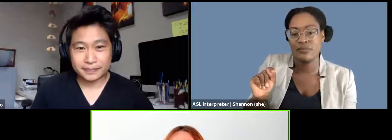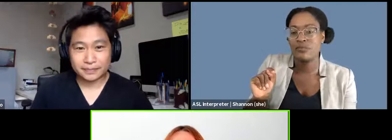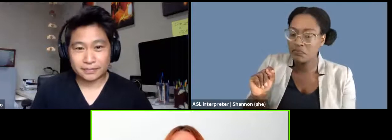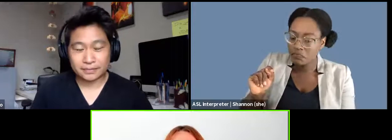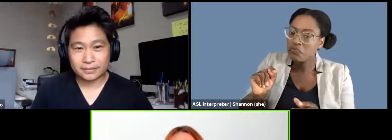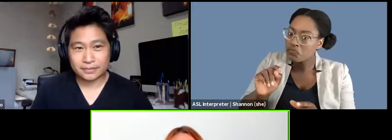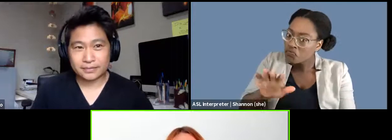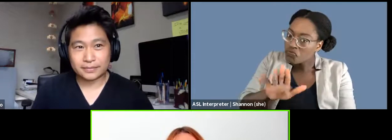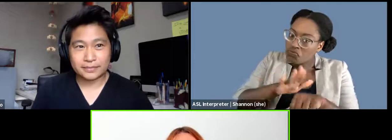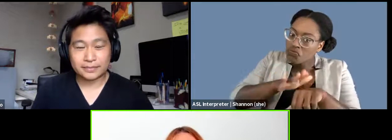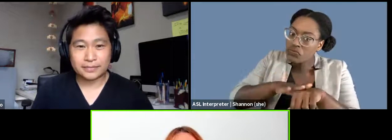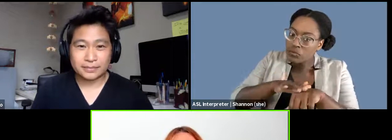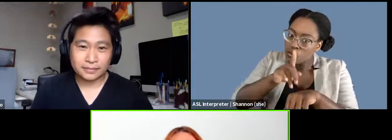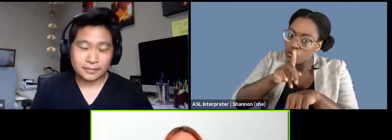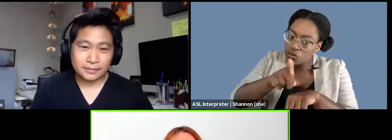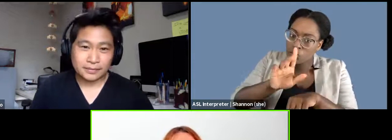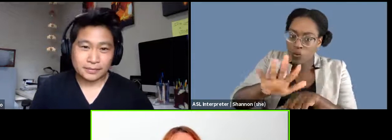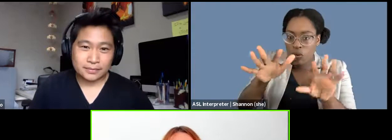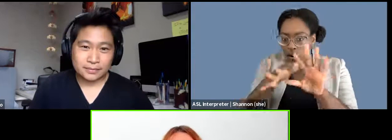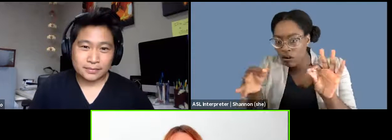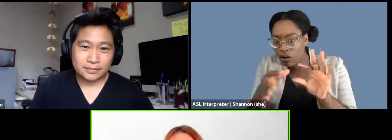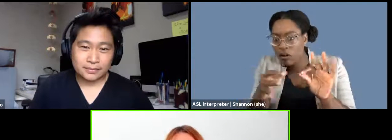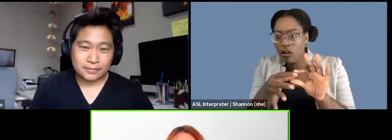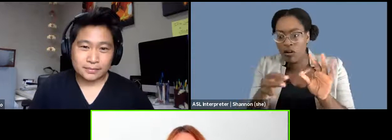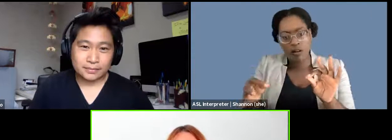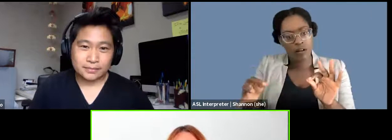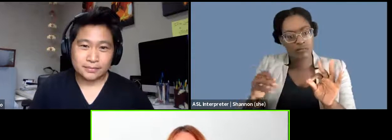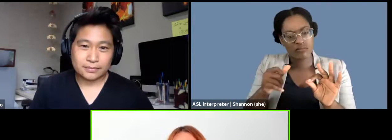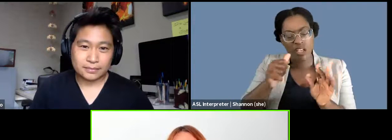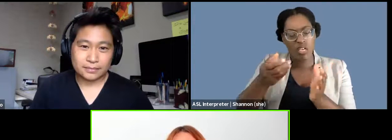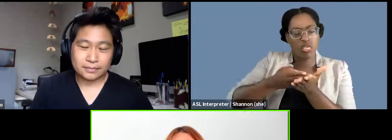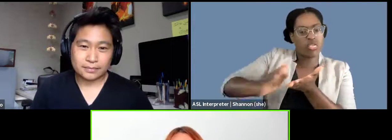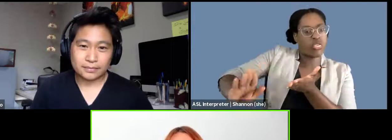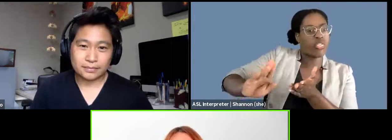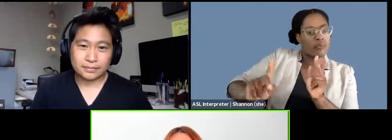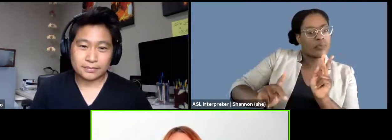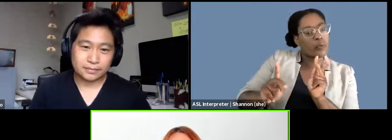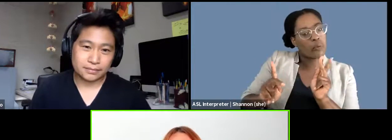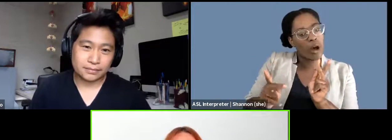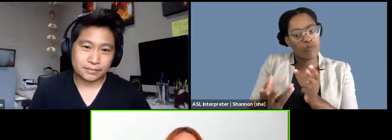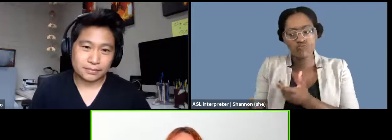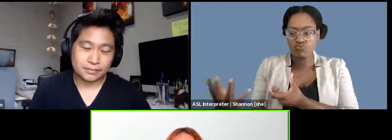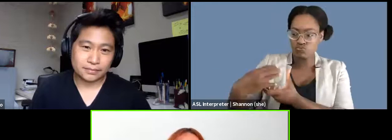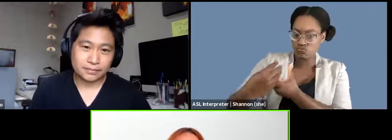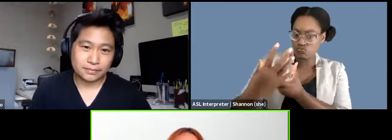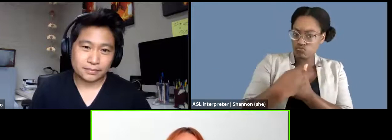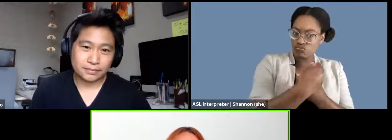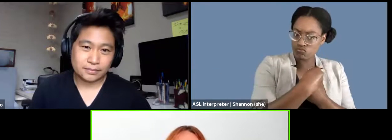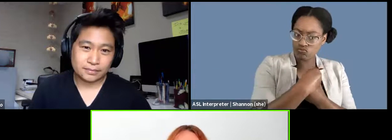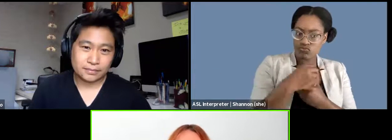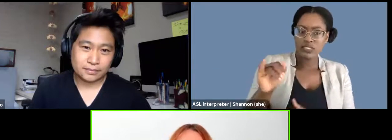If you have specific questions, use the Q&A function down at the bottom of the screen so we can find them more easily.